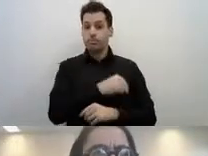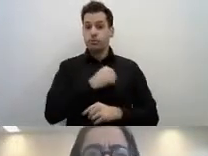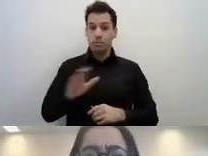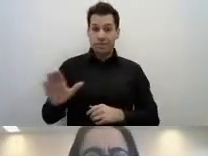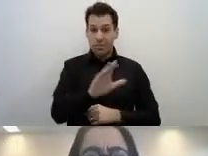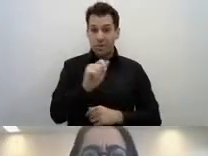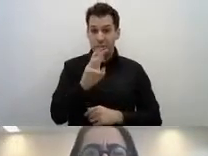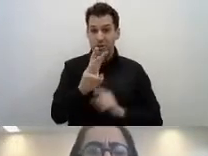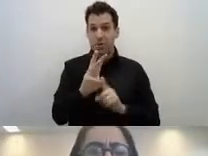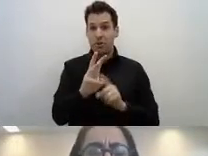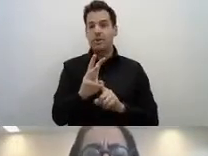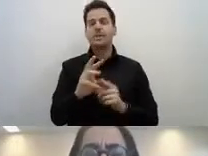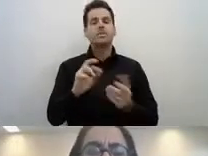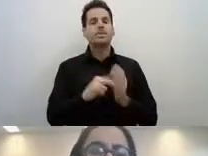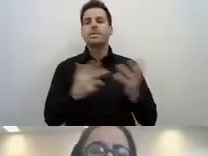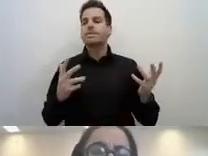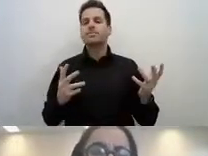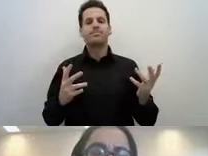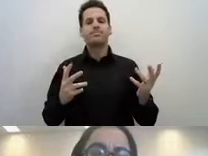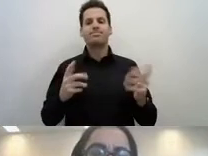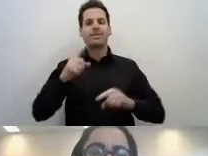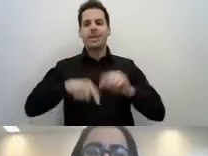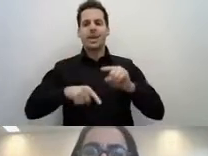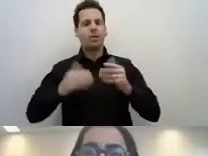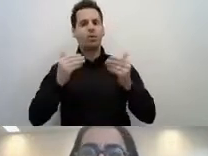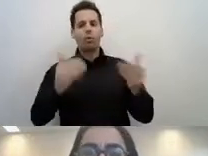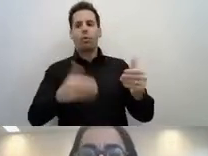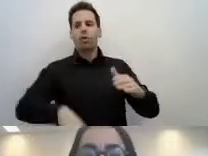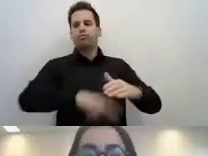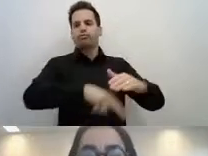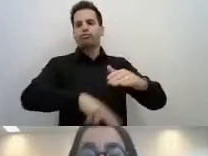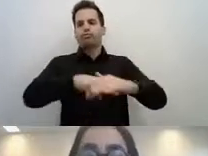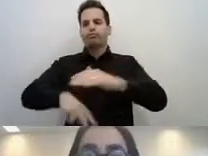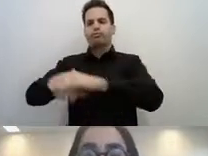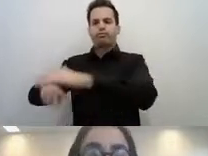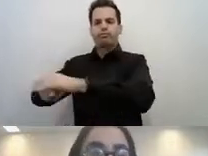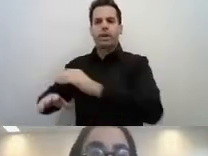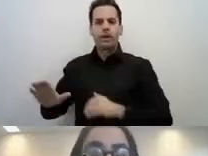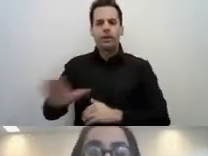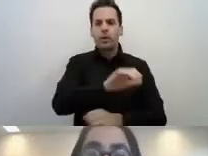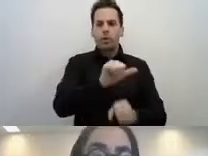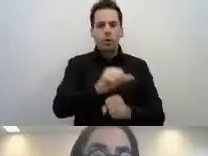illegitimate or unreasonable discrimination in places like their work when they're accessing